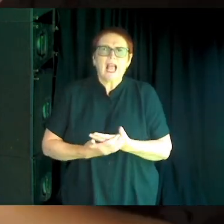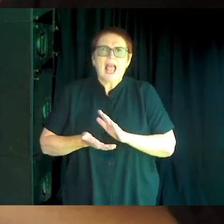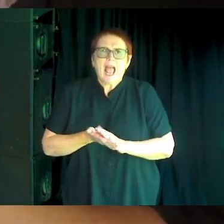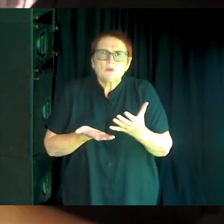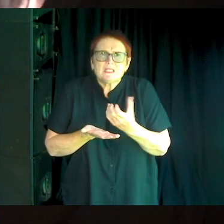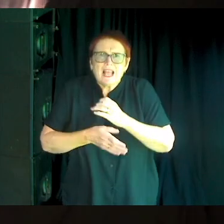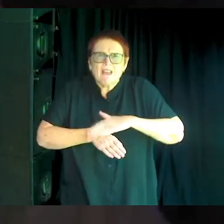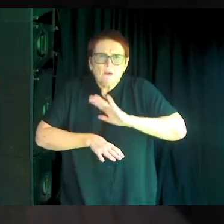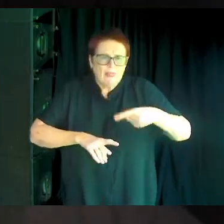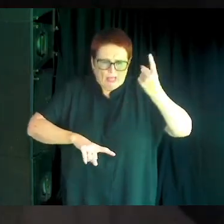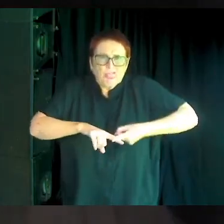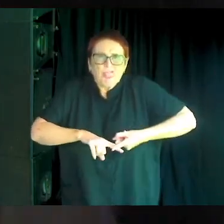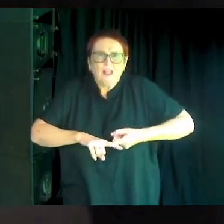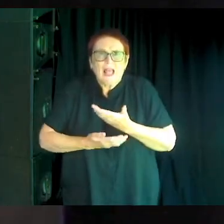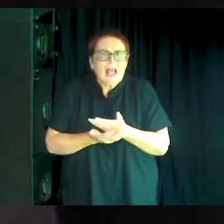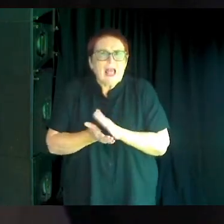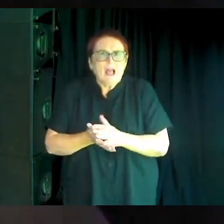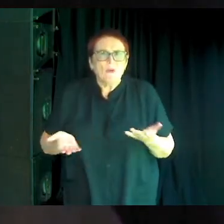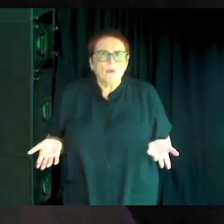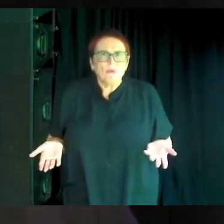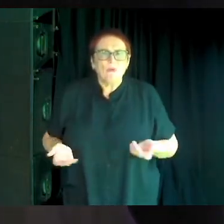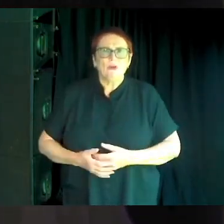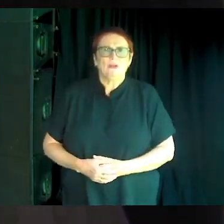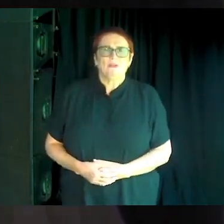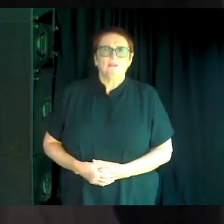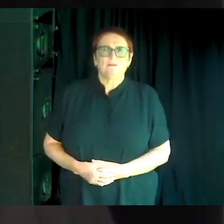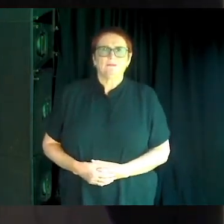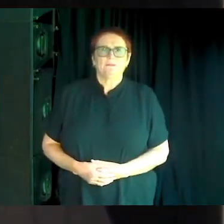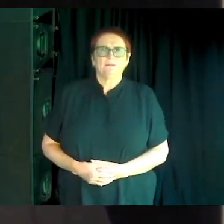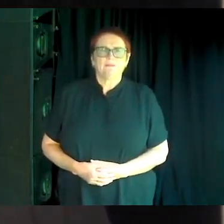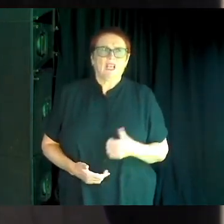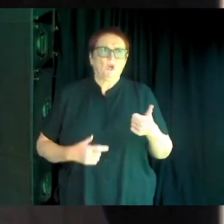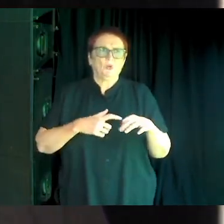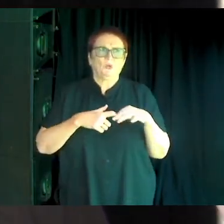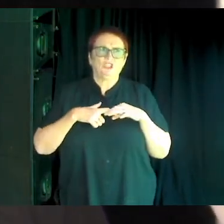chopping it when you shop is really fast like that that's a good question actually I never thought